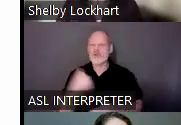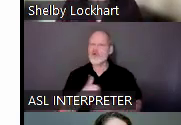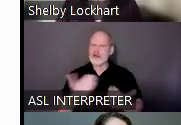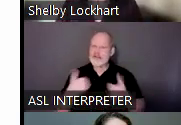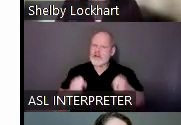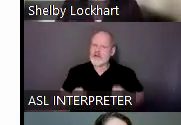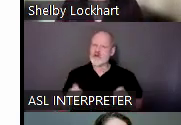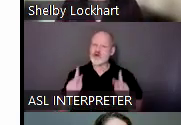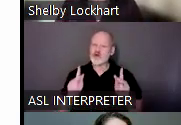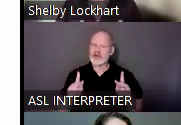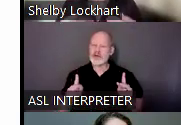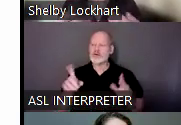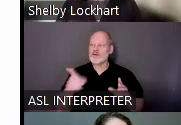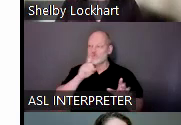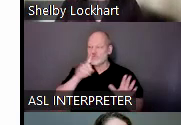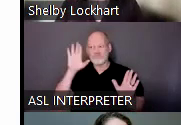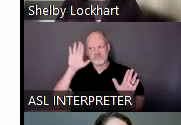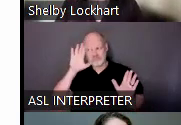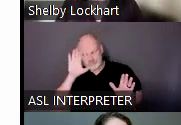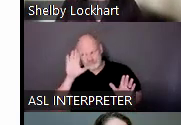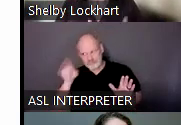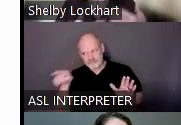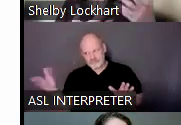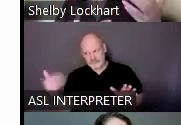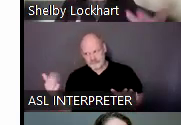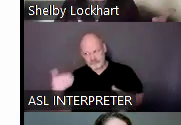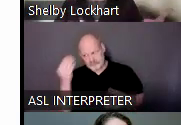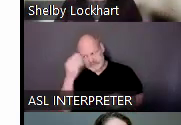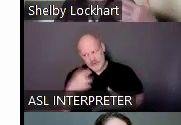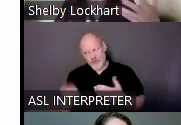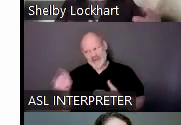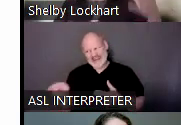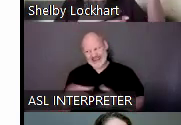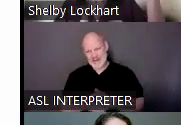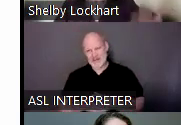to hear you and find out what you need; our expectations are we're a public school and